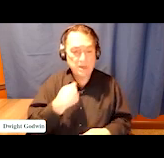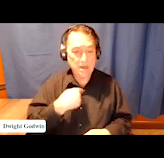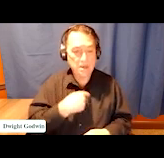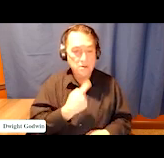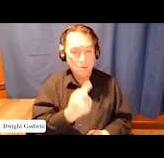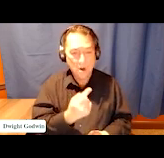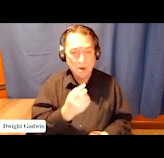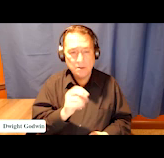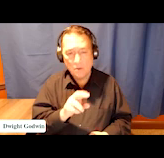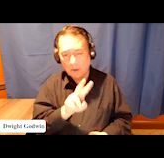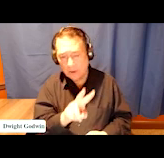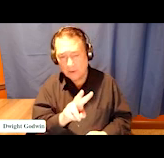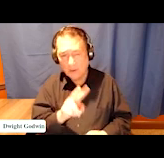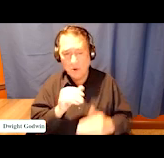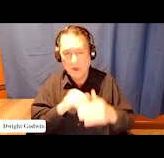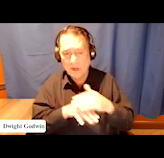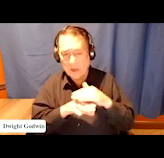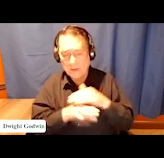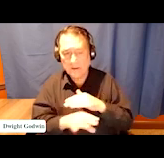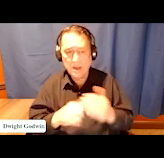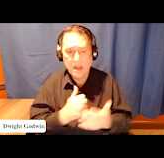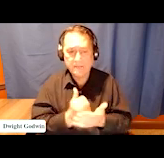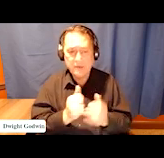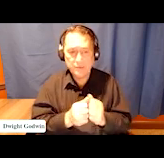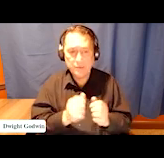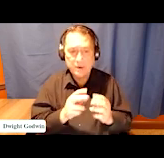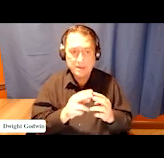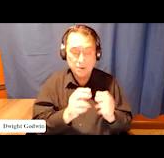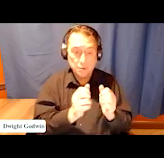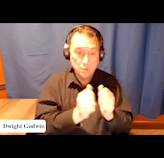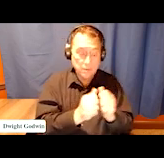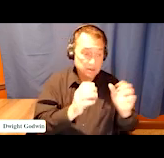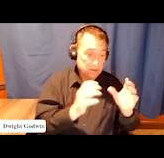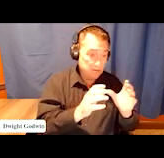that have helped you either in the certification process of becoming a peer support specialist,